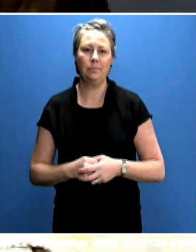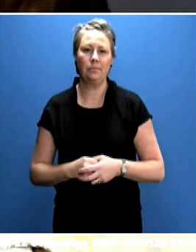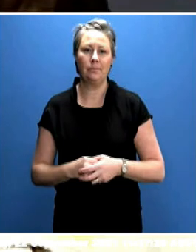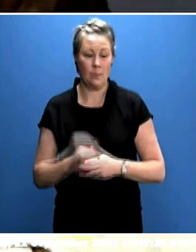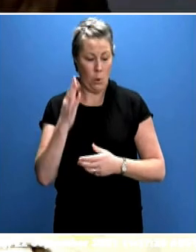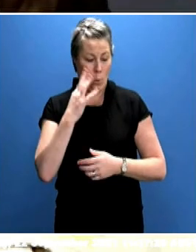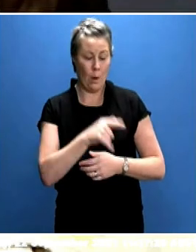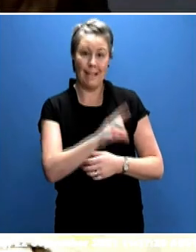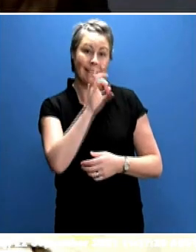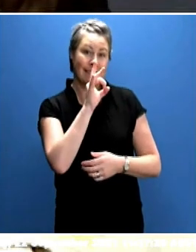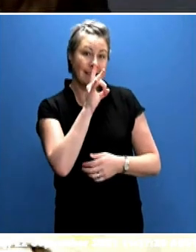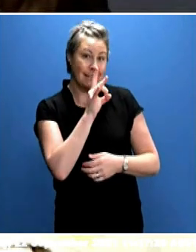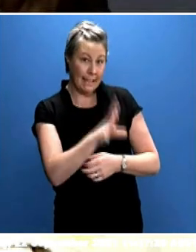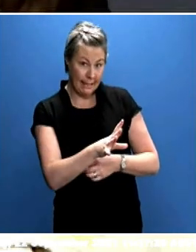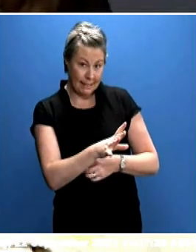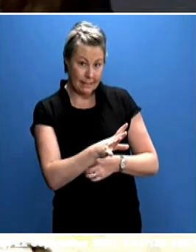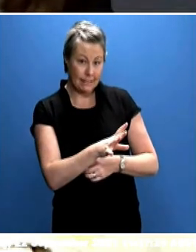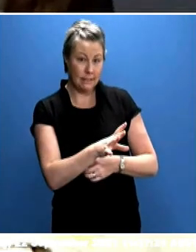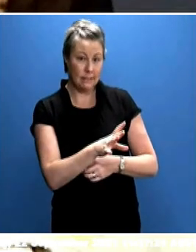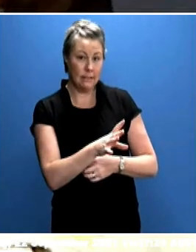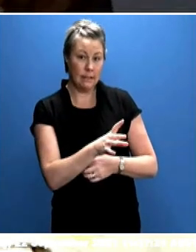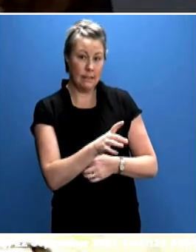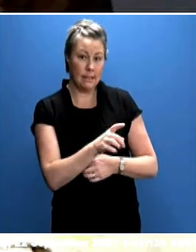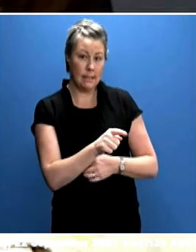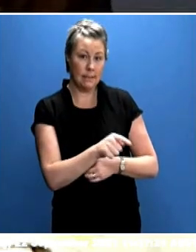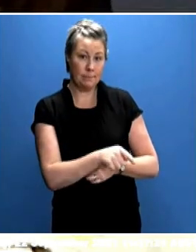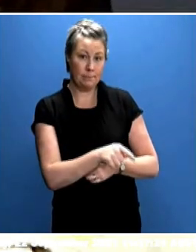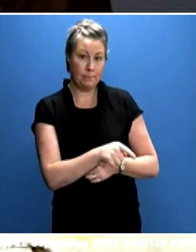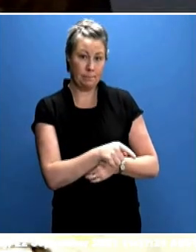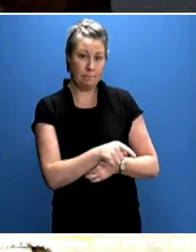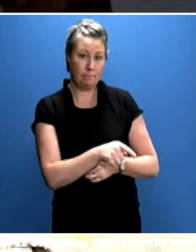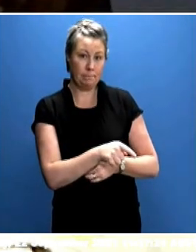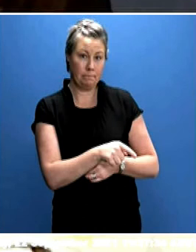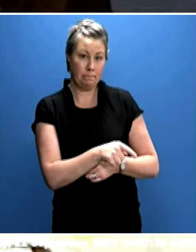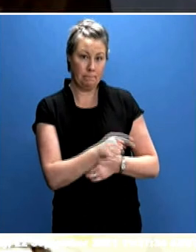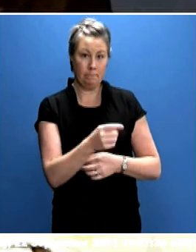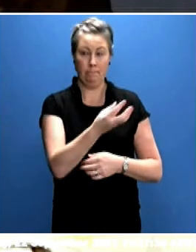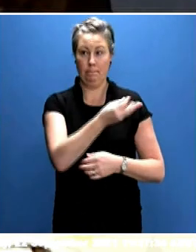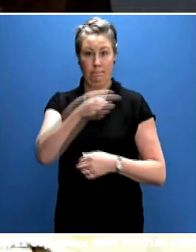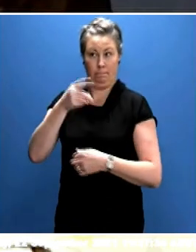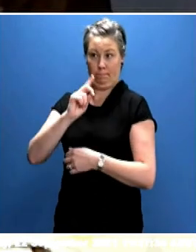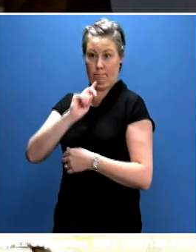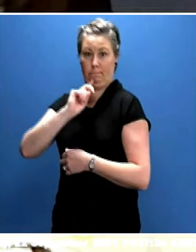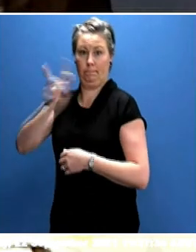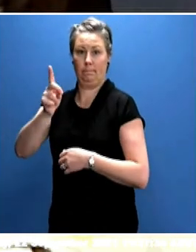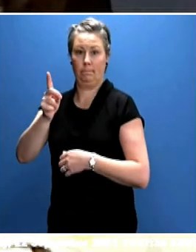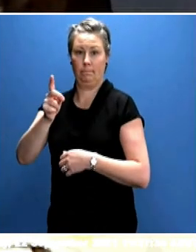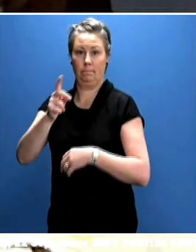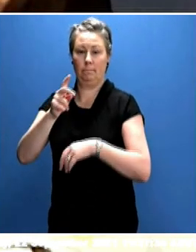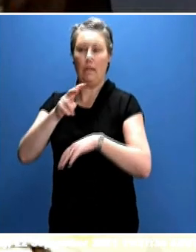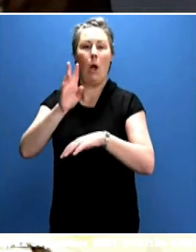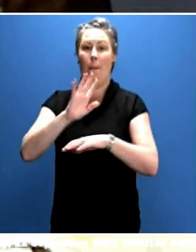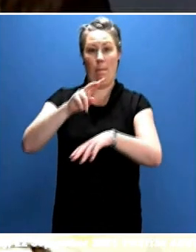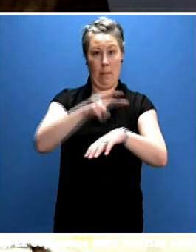At the age of 10, police were contacted the Department to advise